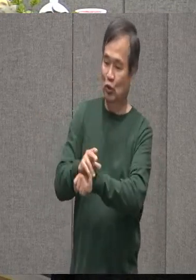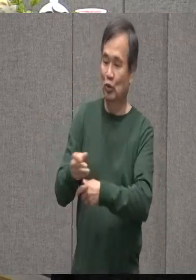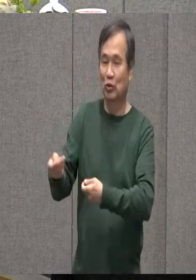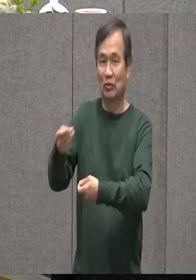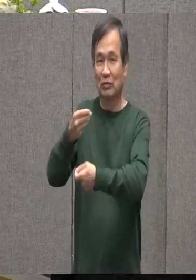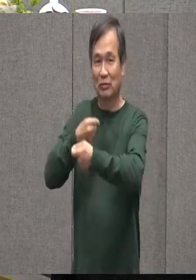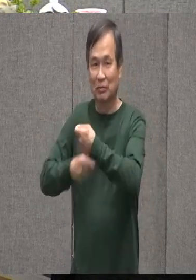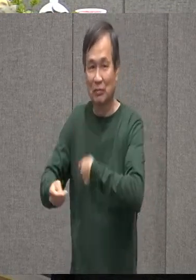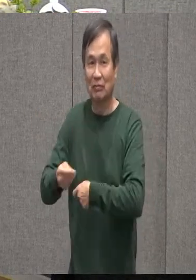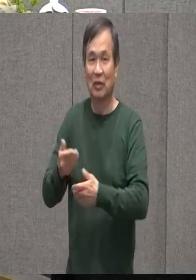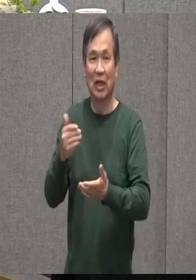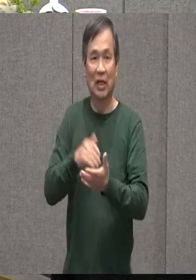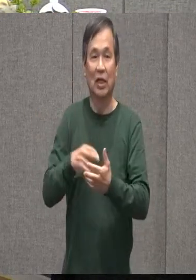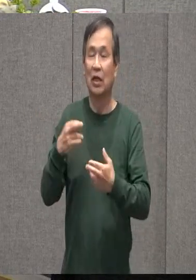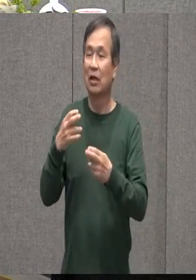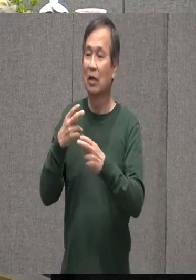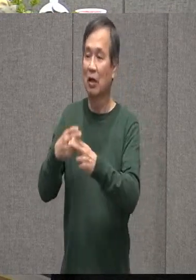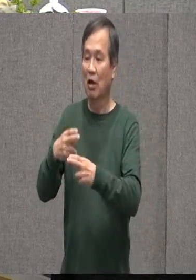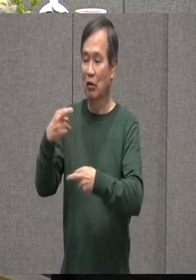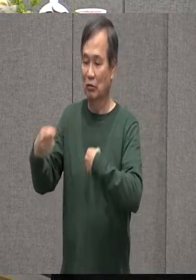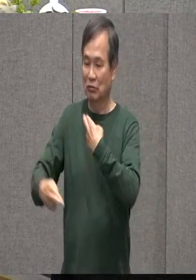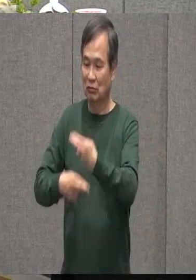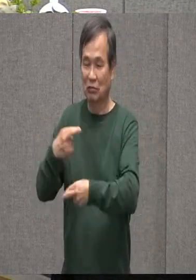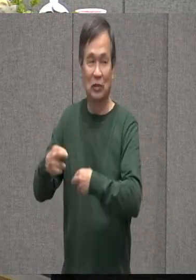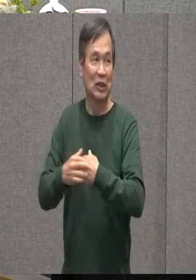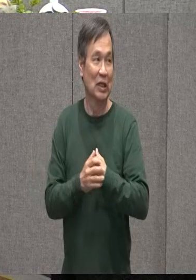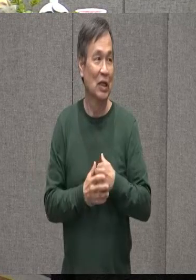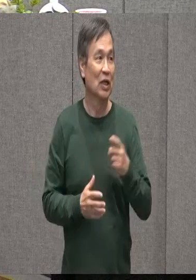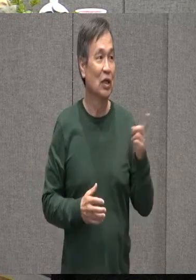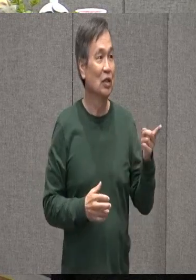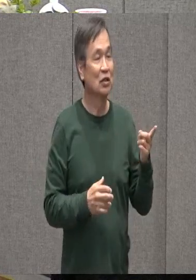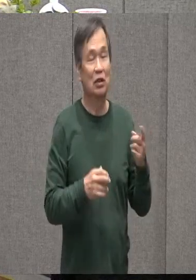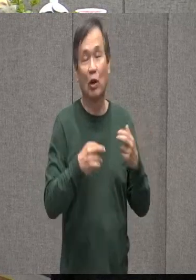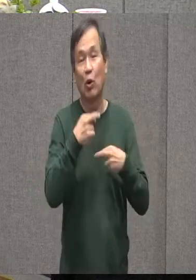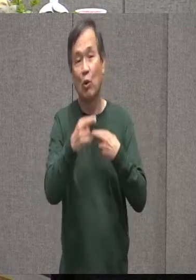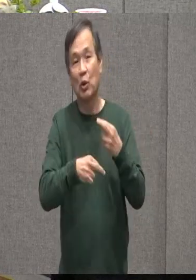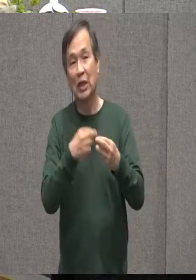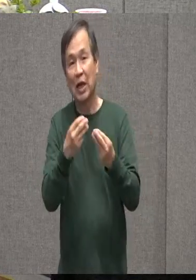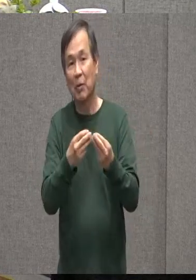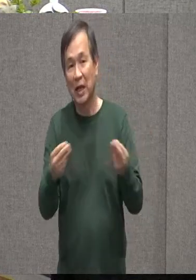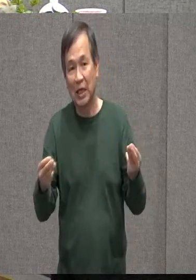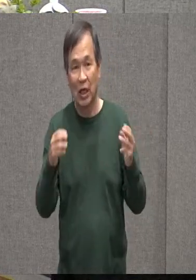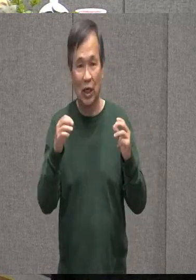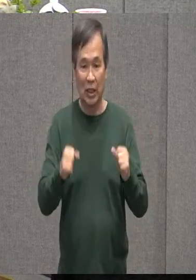In art, we call that treasure-hunting, 'cause recycled materials can be turned into anything